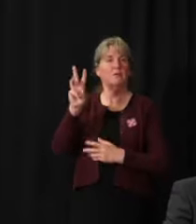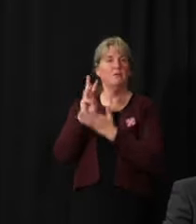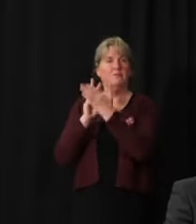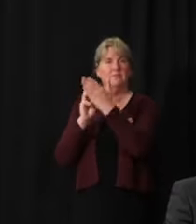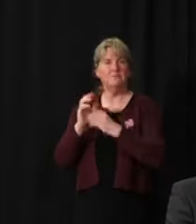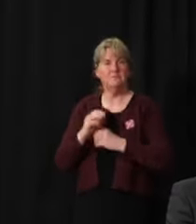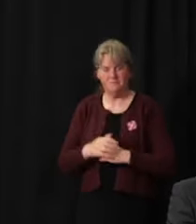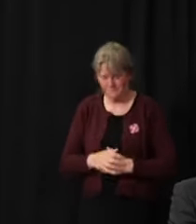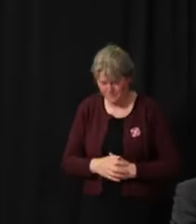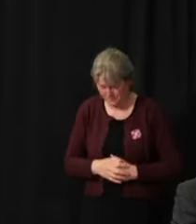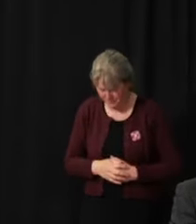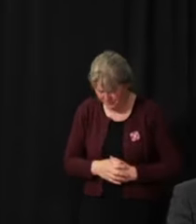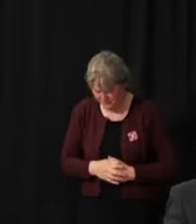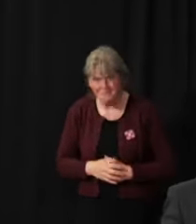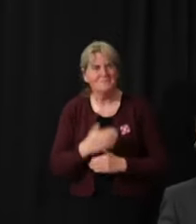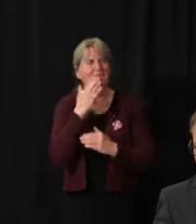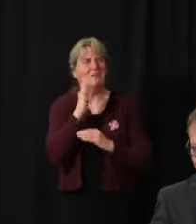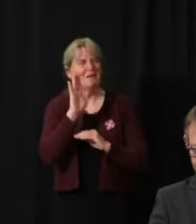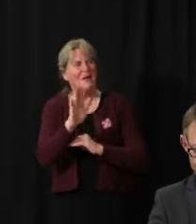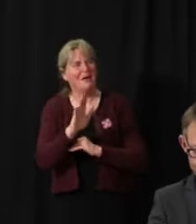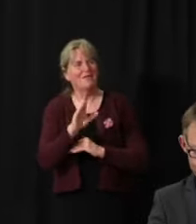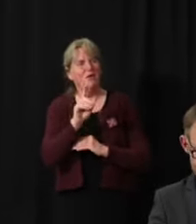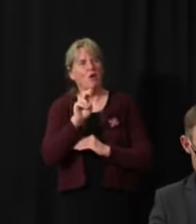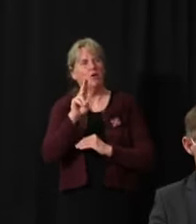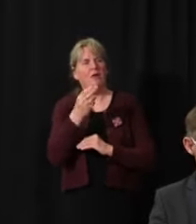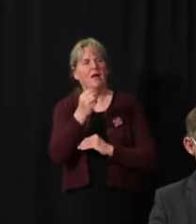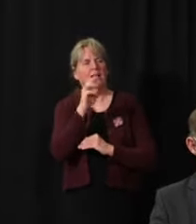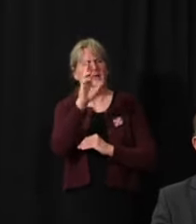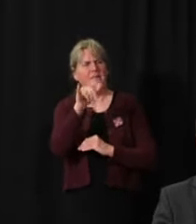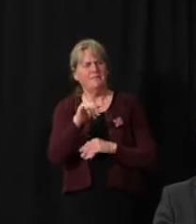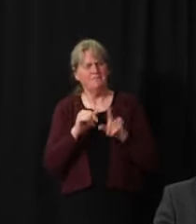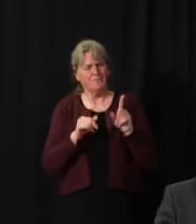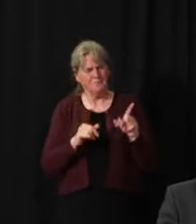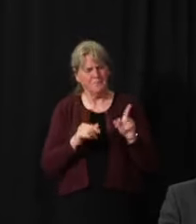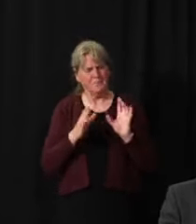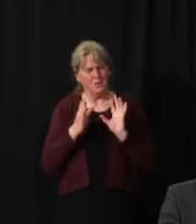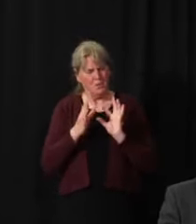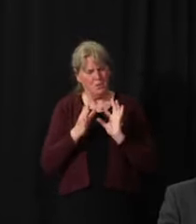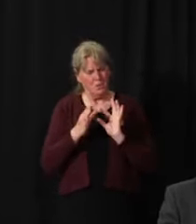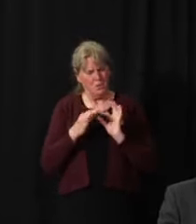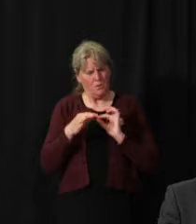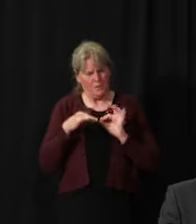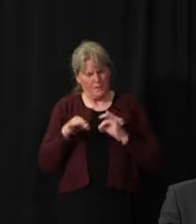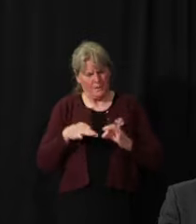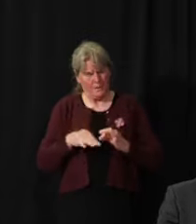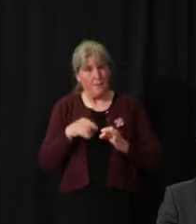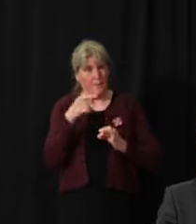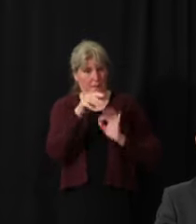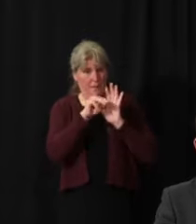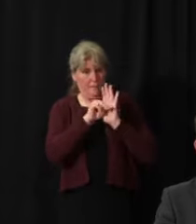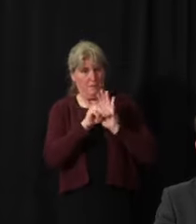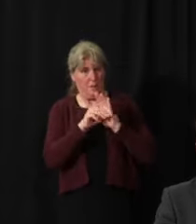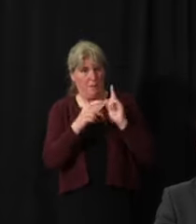Hanley. First to Tim, CKRW. Reporter: Good afternoon, Dr Hanley.